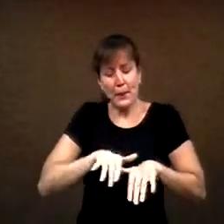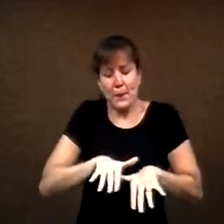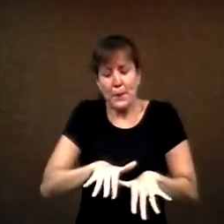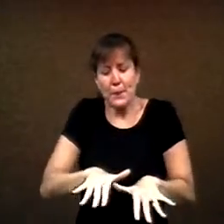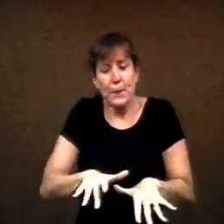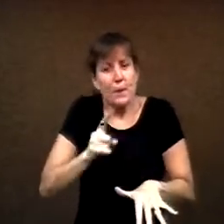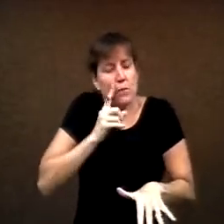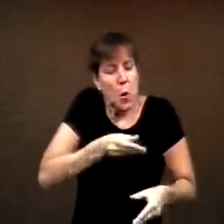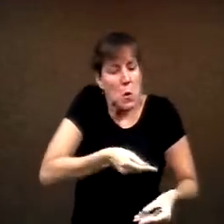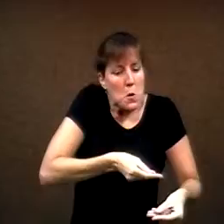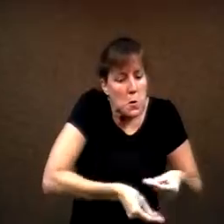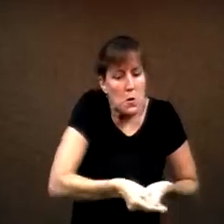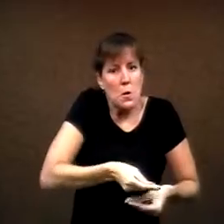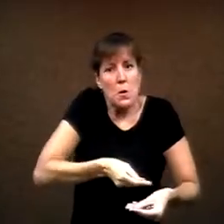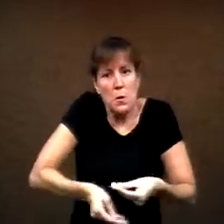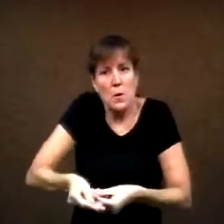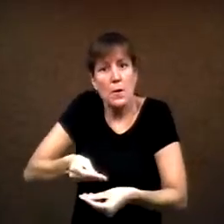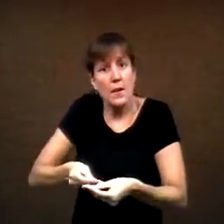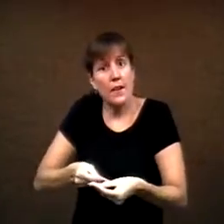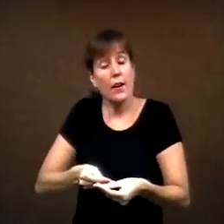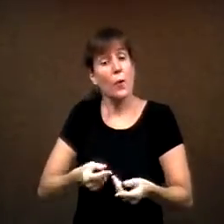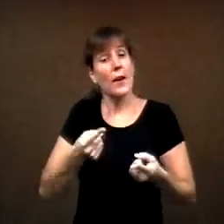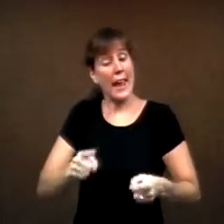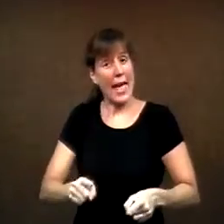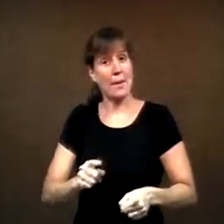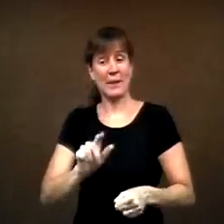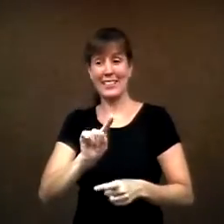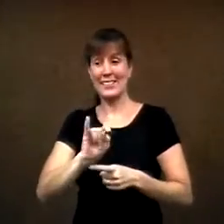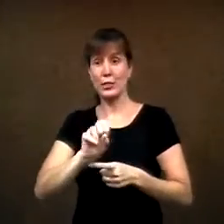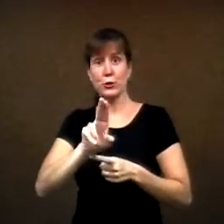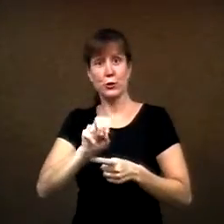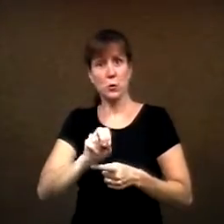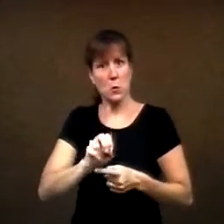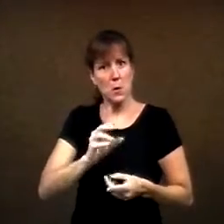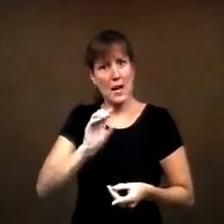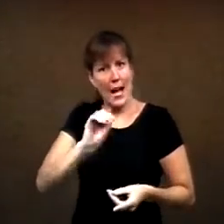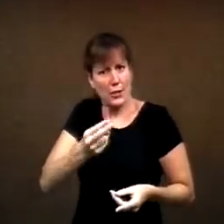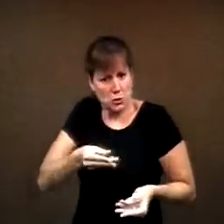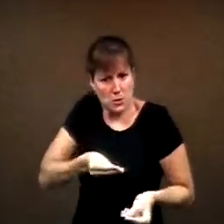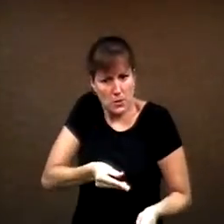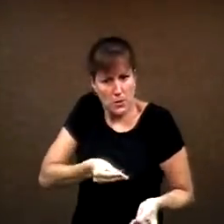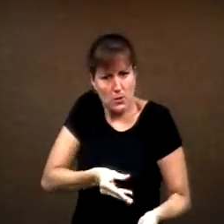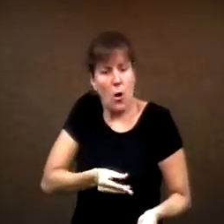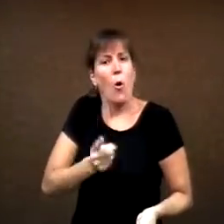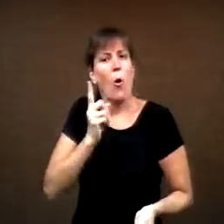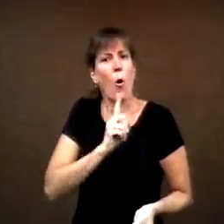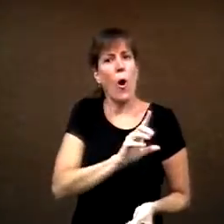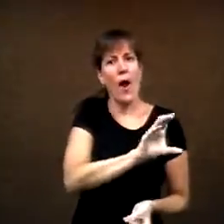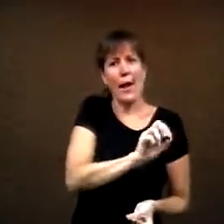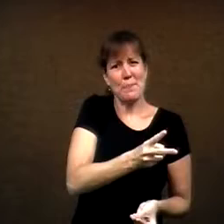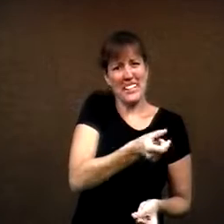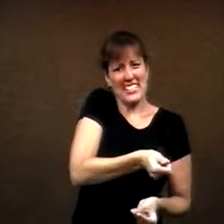When a tissue needs oxygen, or when a tissue needs to give off carbon dioxide, in order to facilitate that